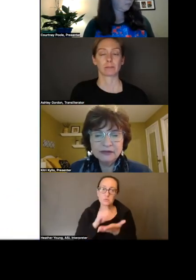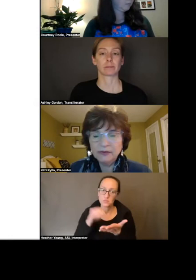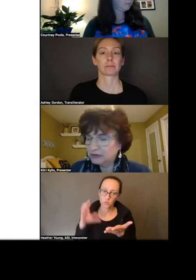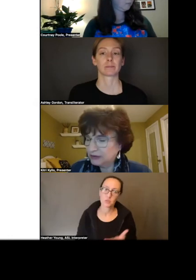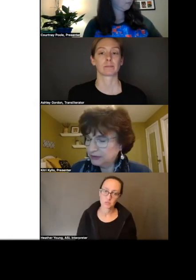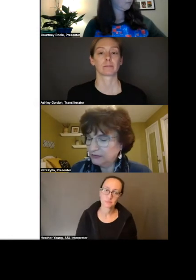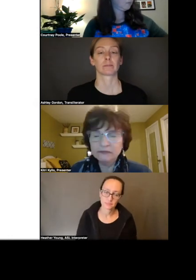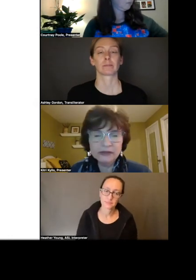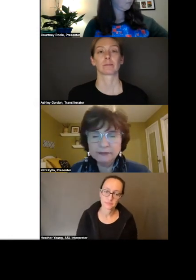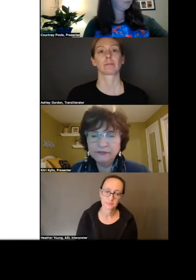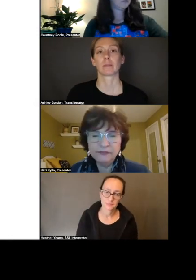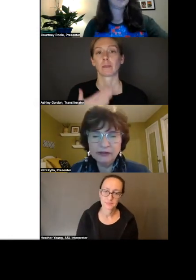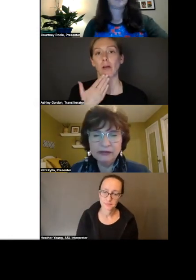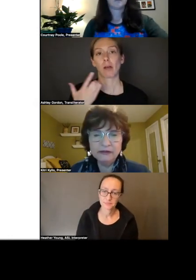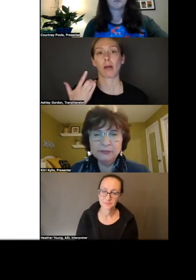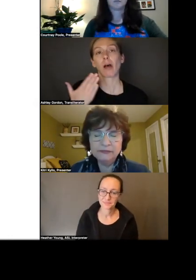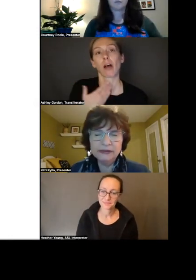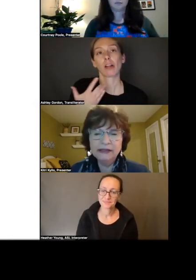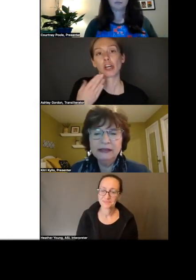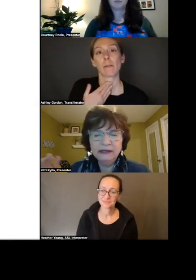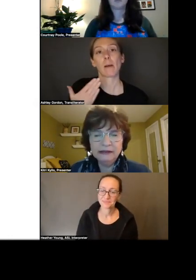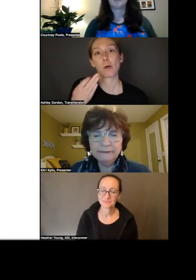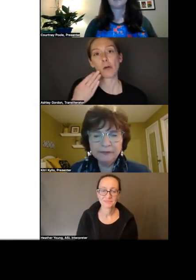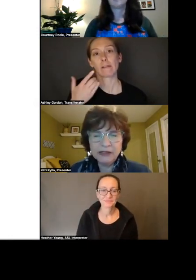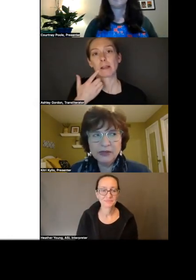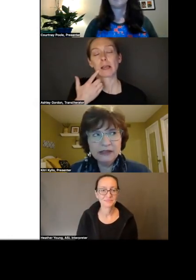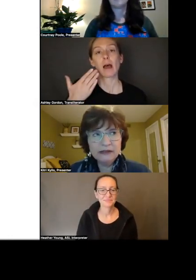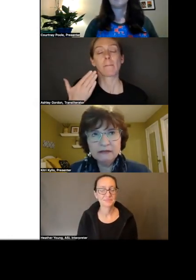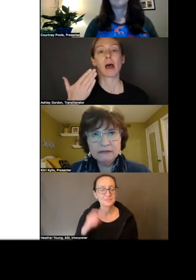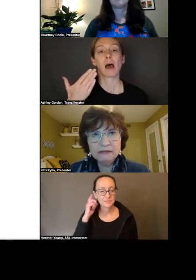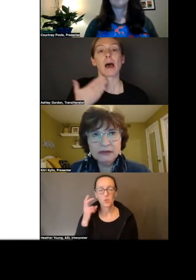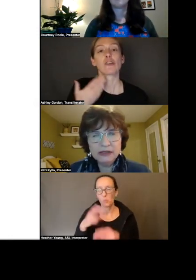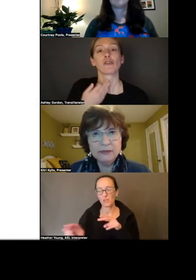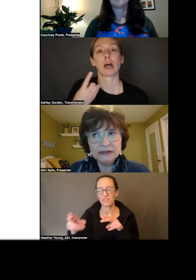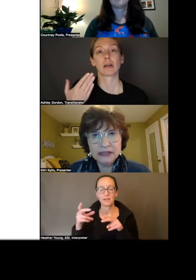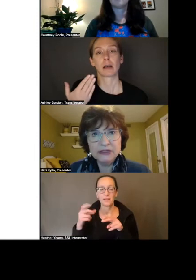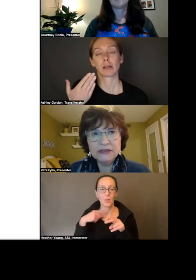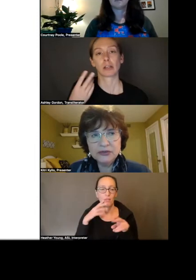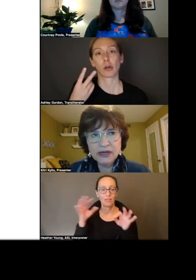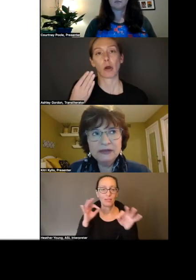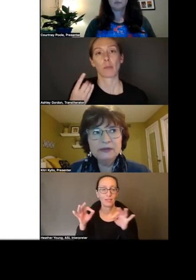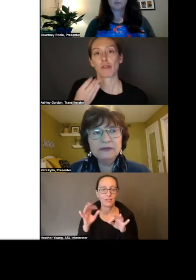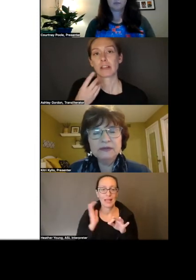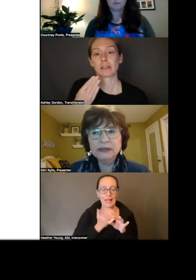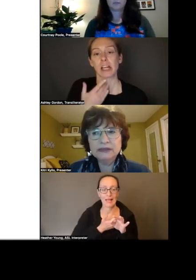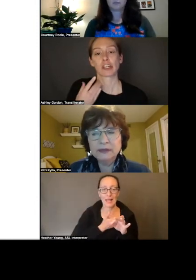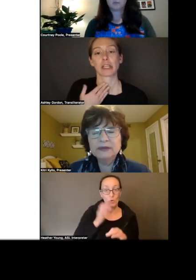So I'll talk about that just briefly. In our presentations, I try to give some examples